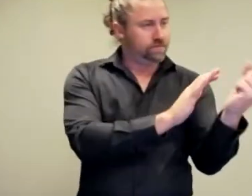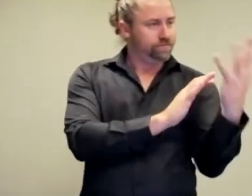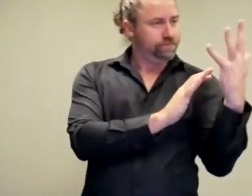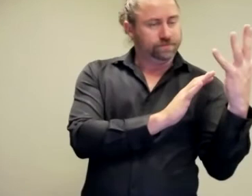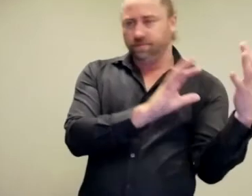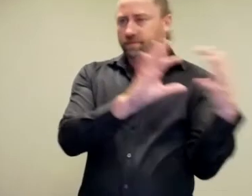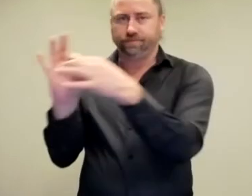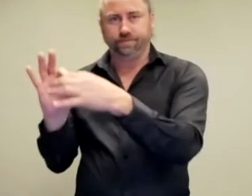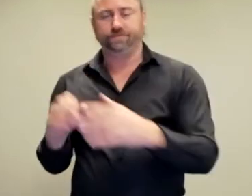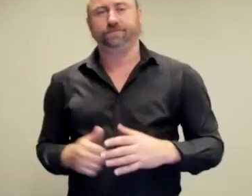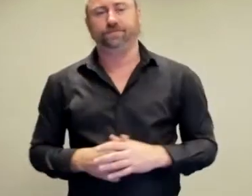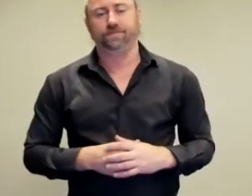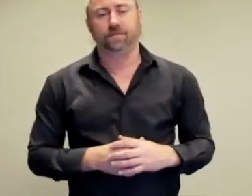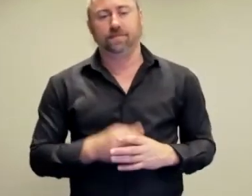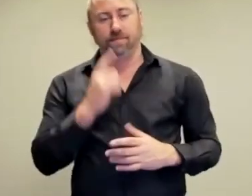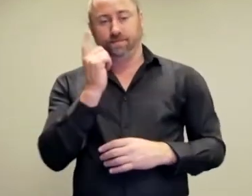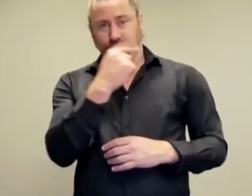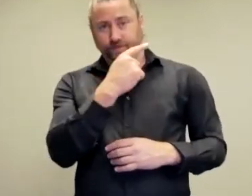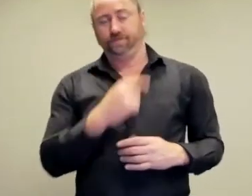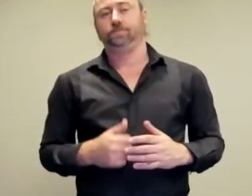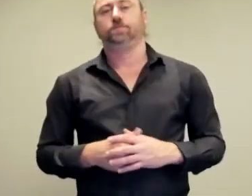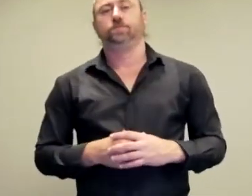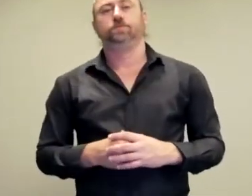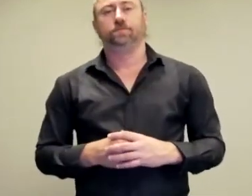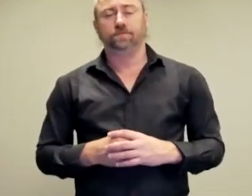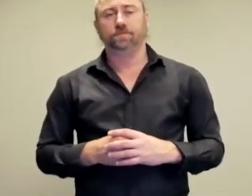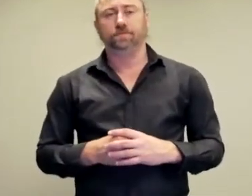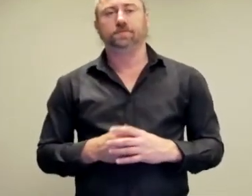In this work here Allowable forms and unconscious